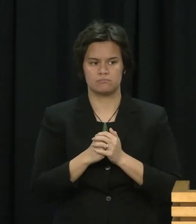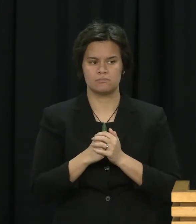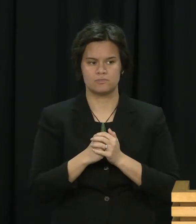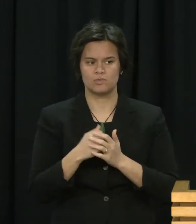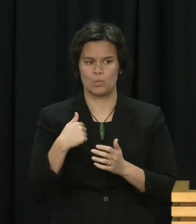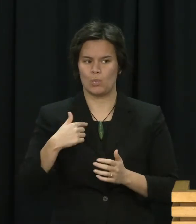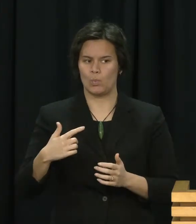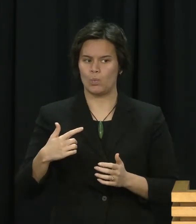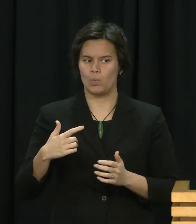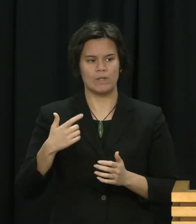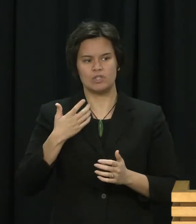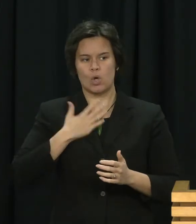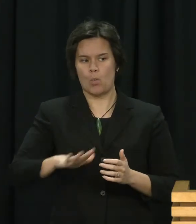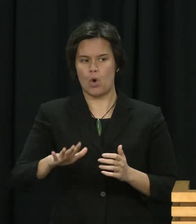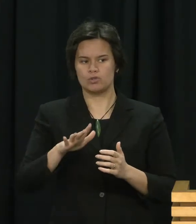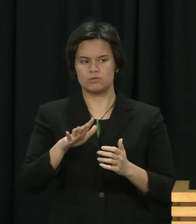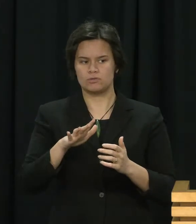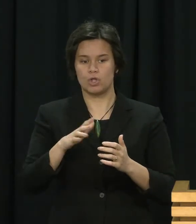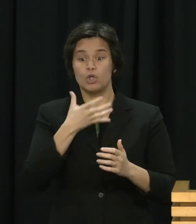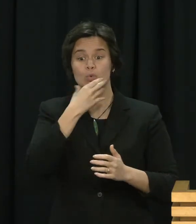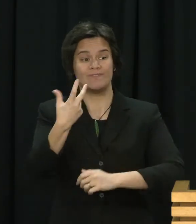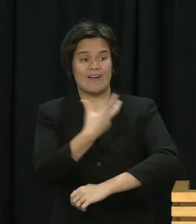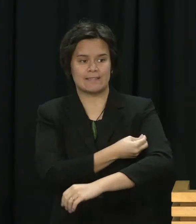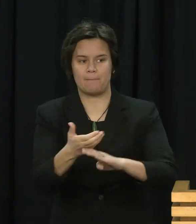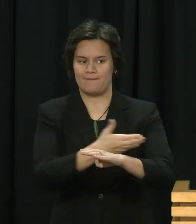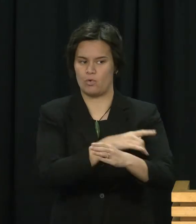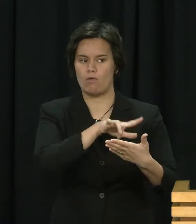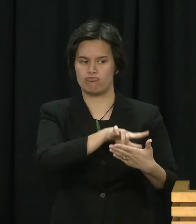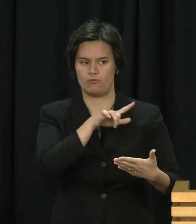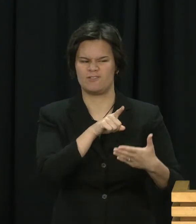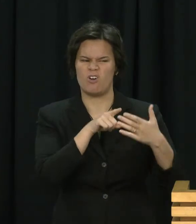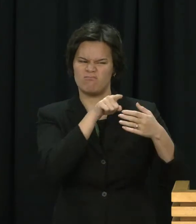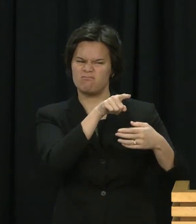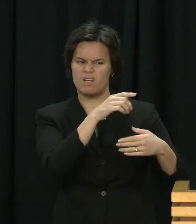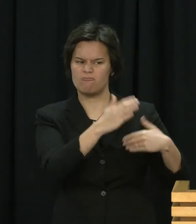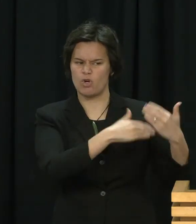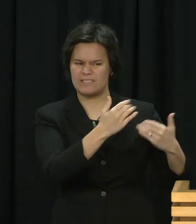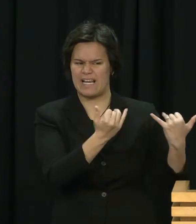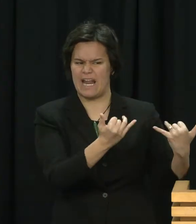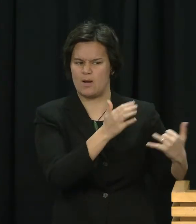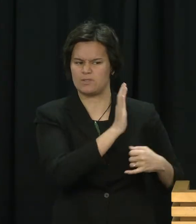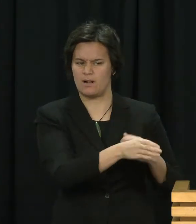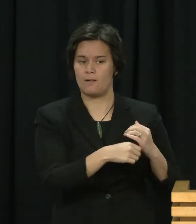Medsafe approval process is critical and we won't be using any vaccines that haven't gone